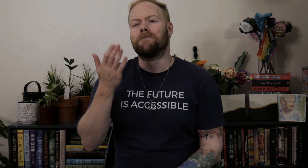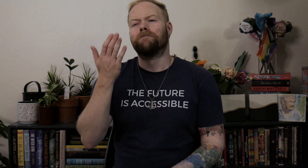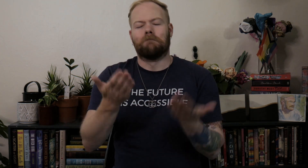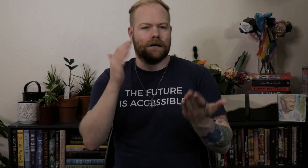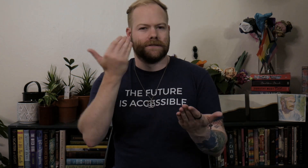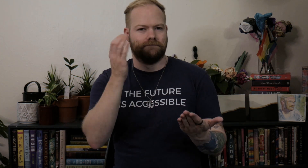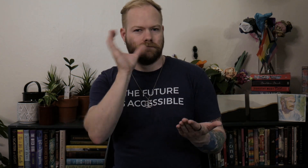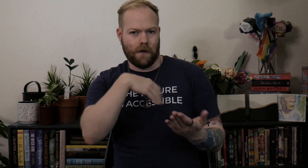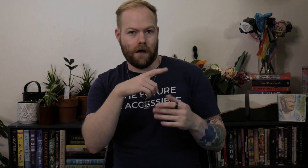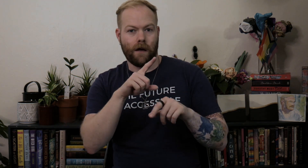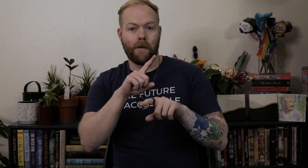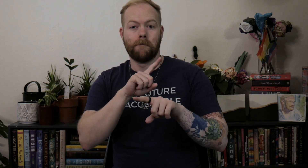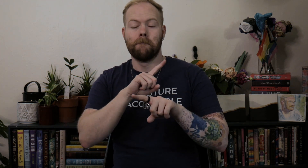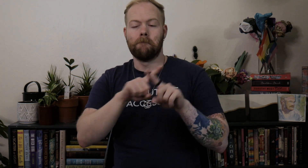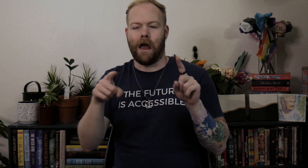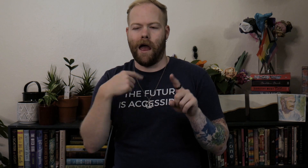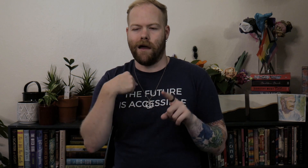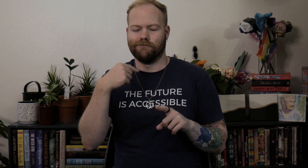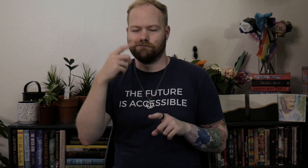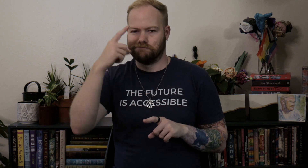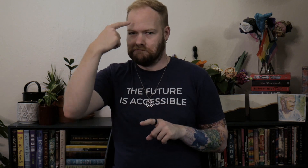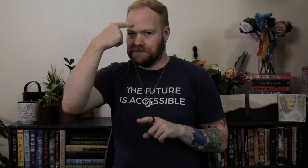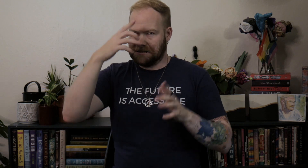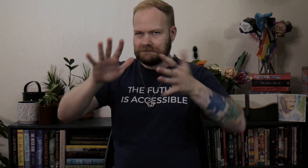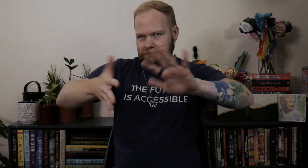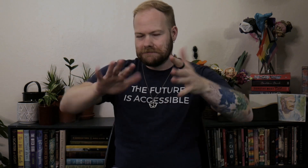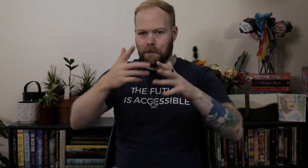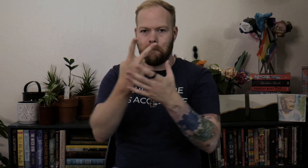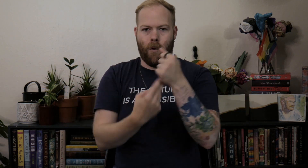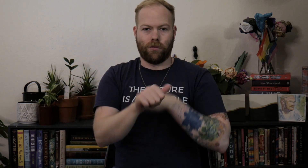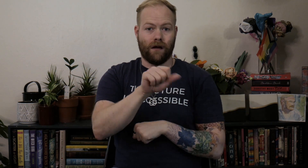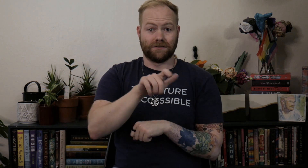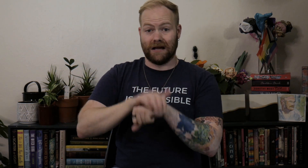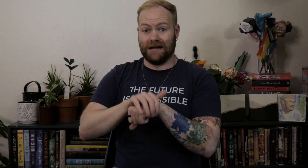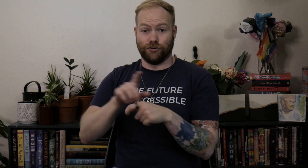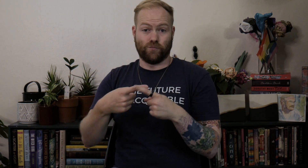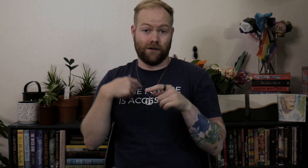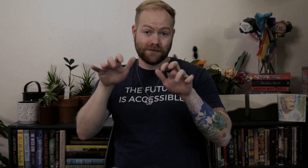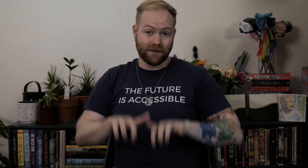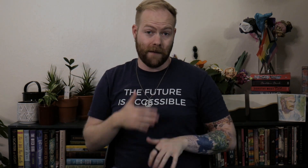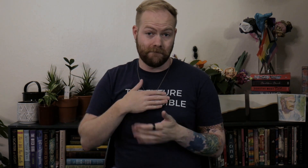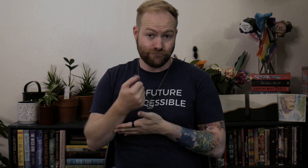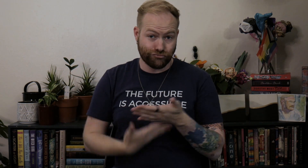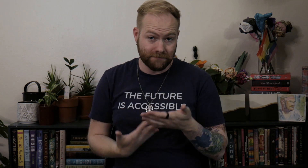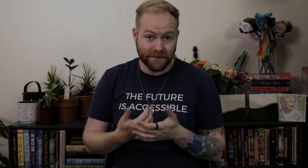This may sound odd, but I do somewhat think in both ASL and English when I type my scripts.